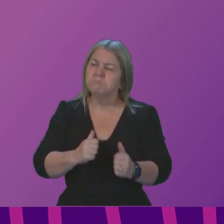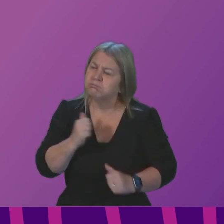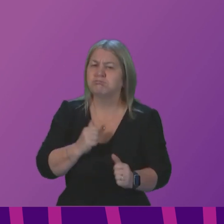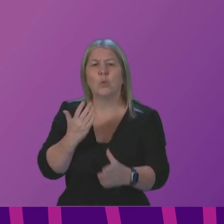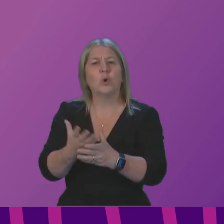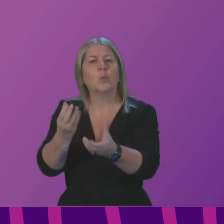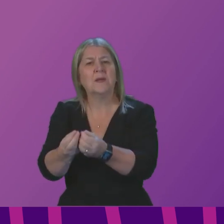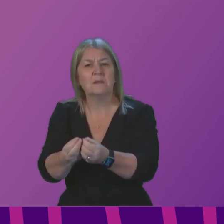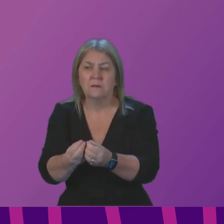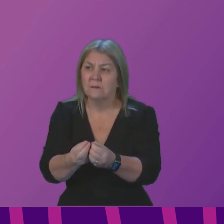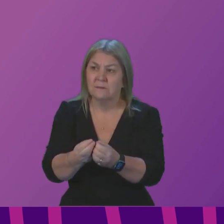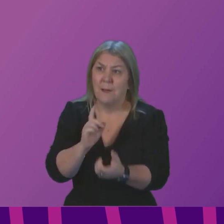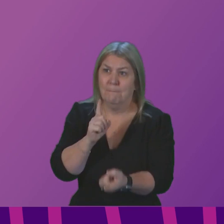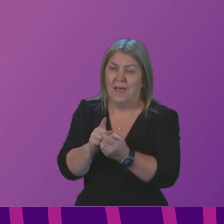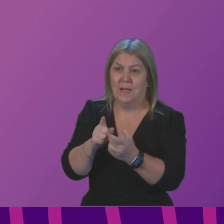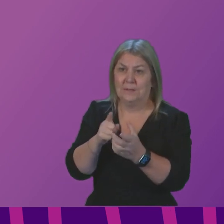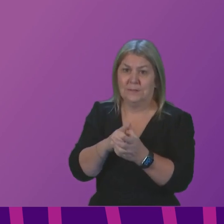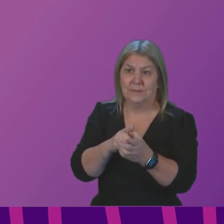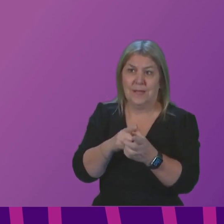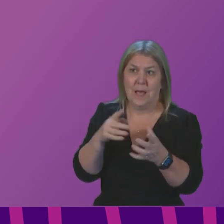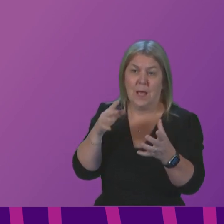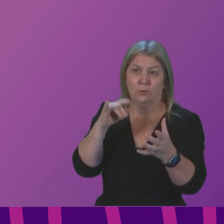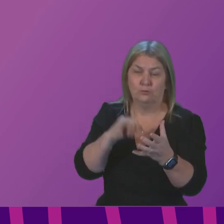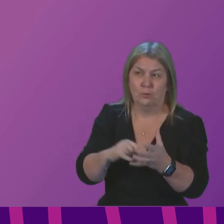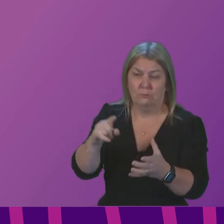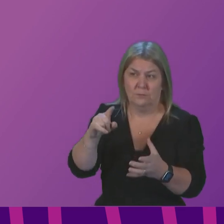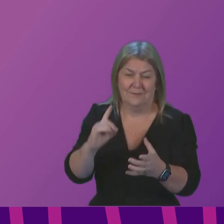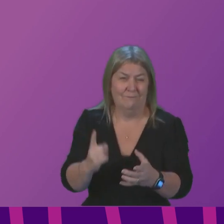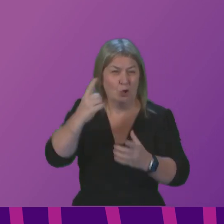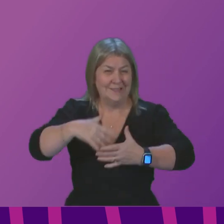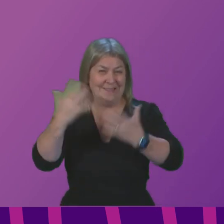met Andrew on the very first day that I served in Government, back in 2007. He made an exceptional